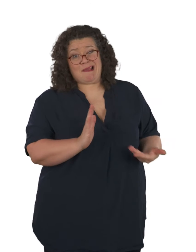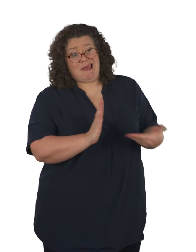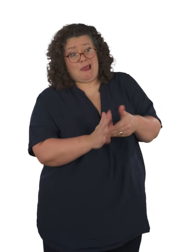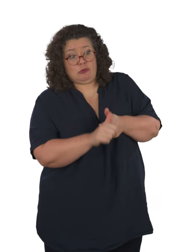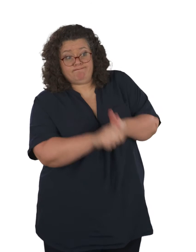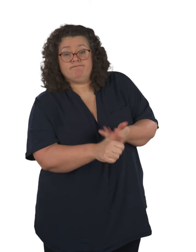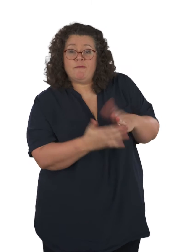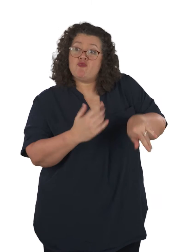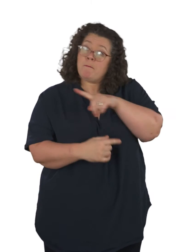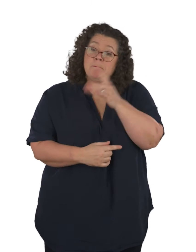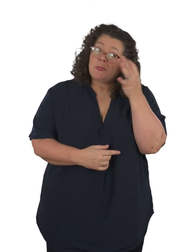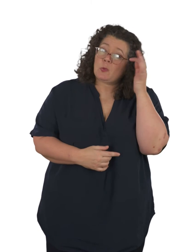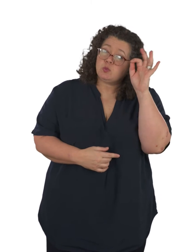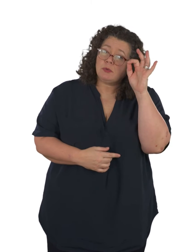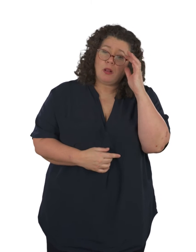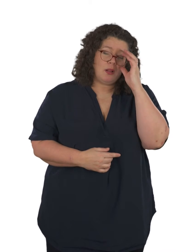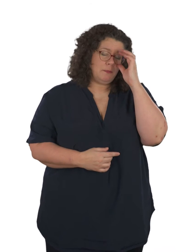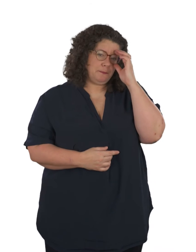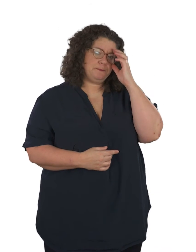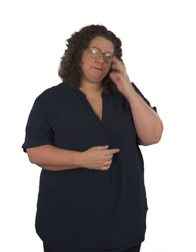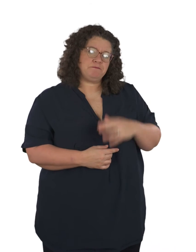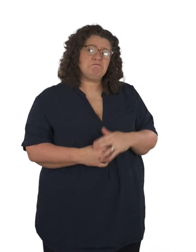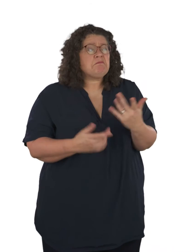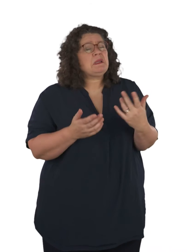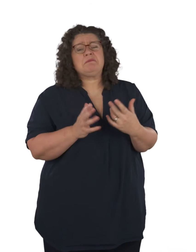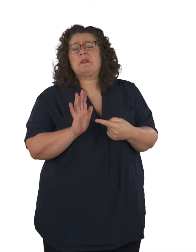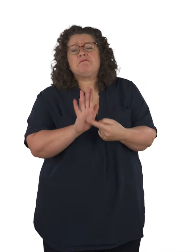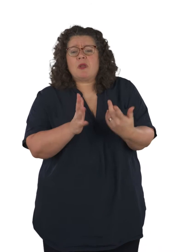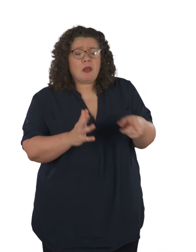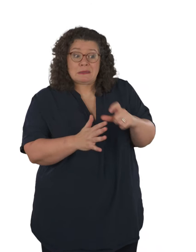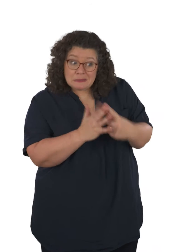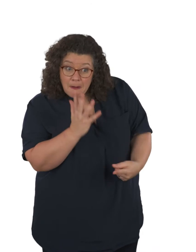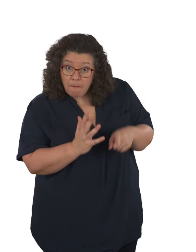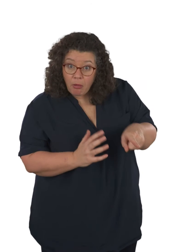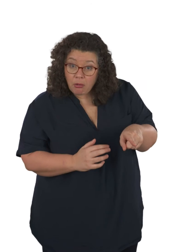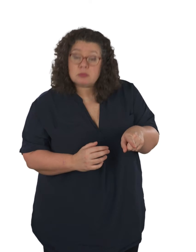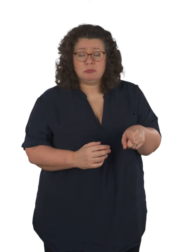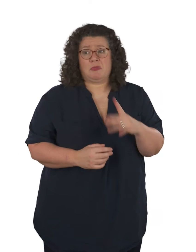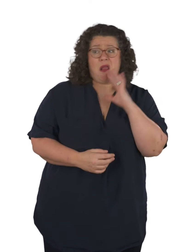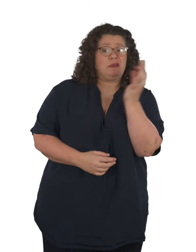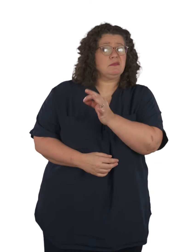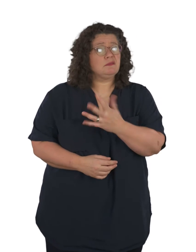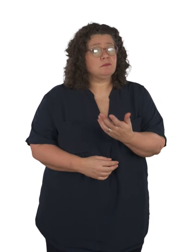Some children might need extra support from the council. For example, if they are disabled.